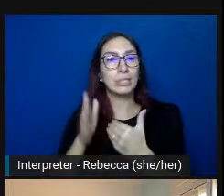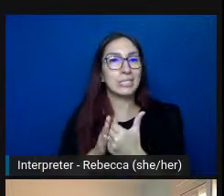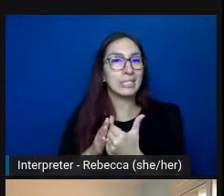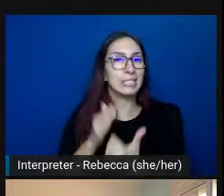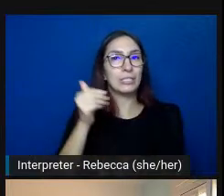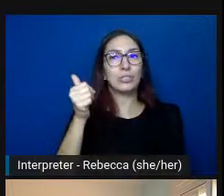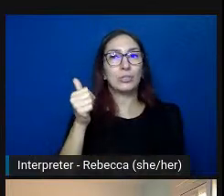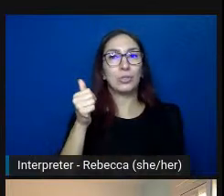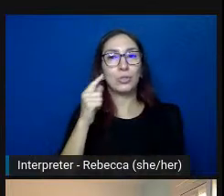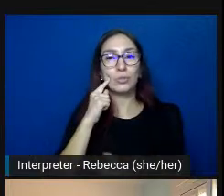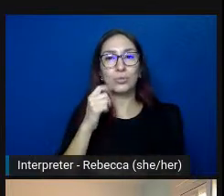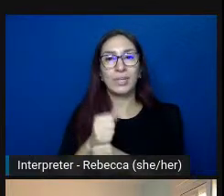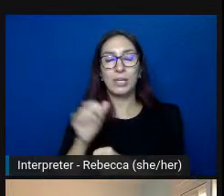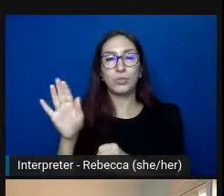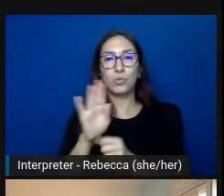it takes code that is submitted